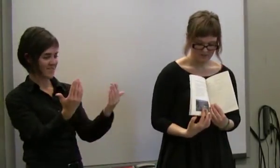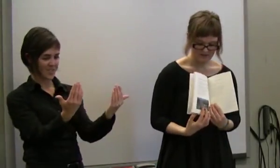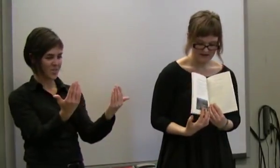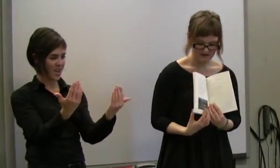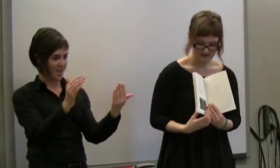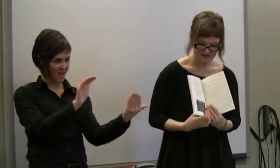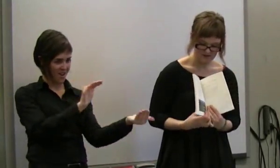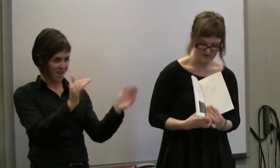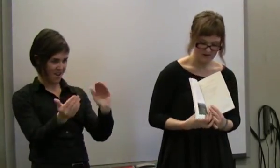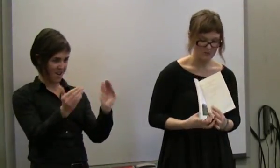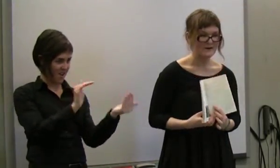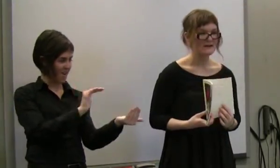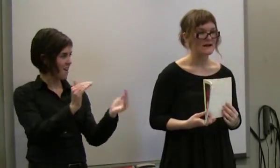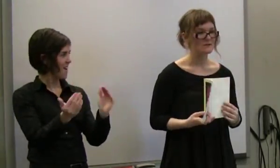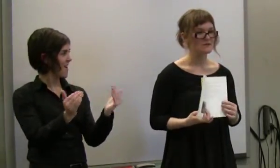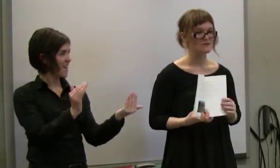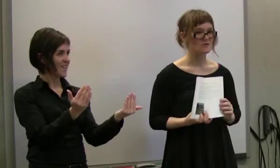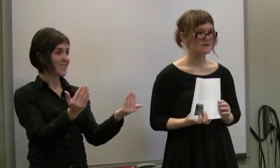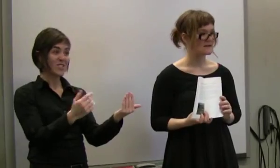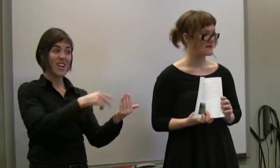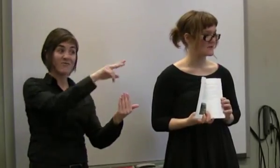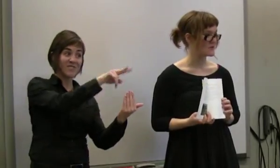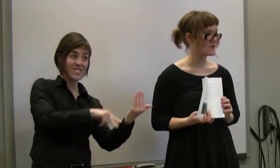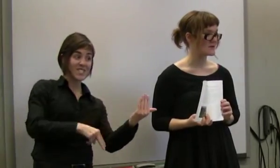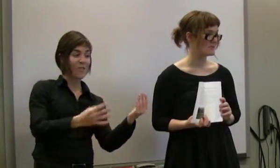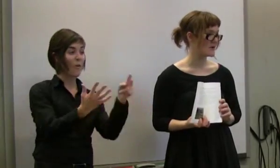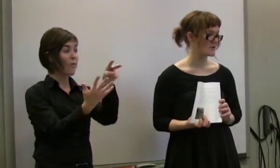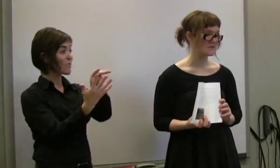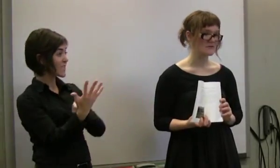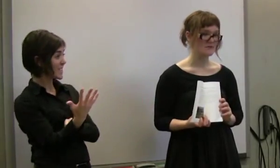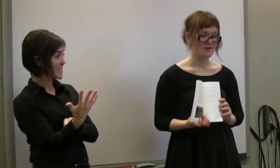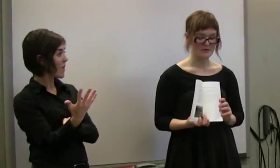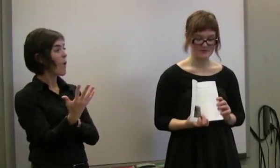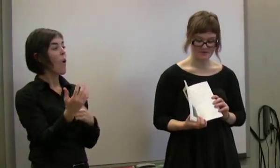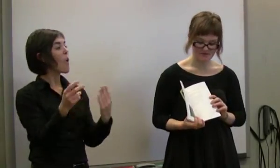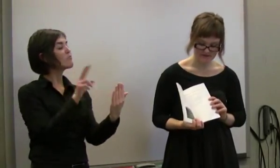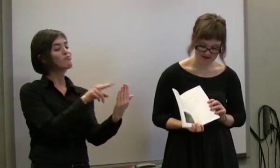You can read it in either or